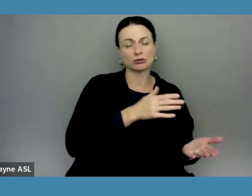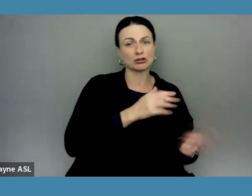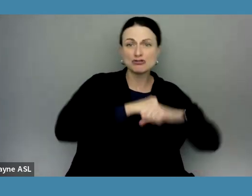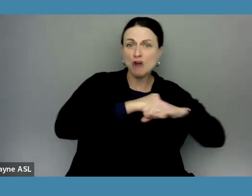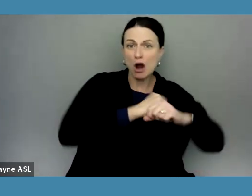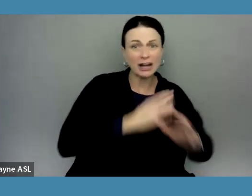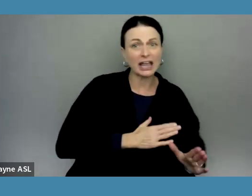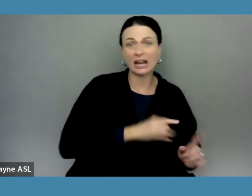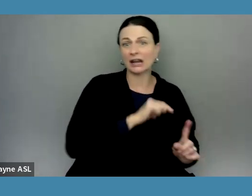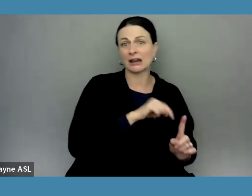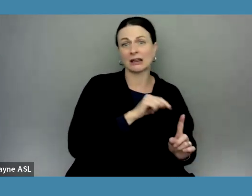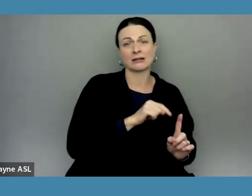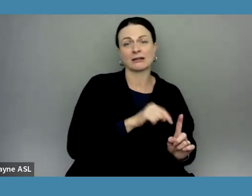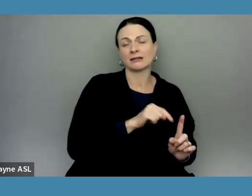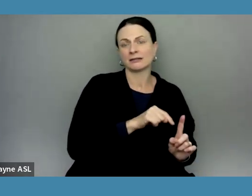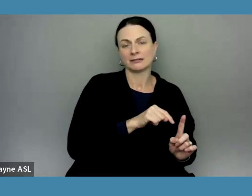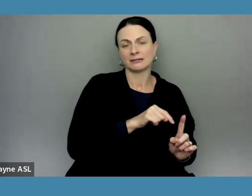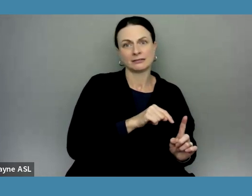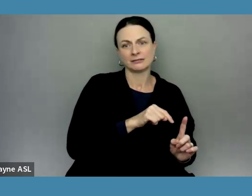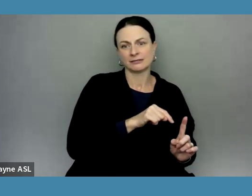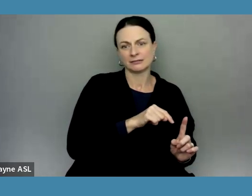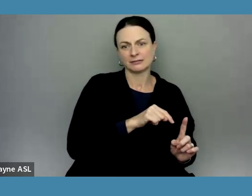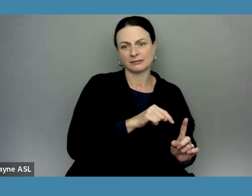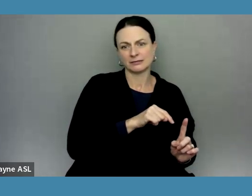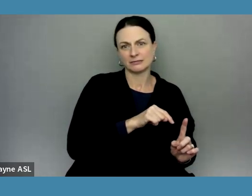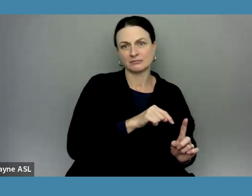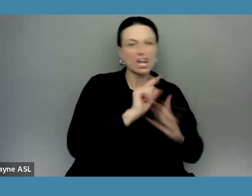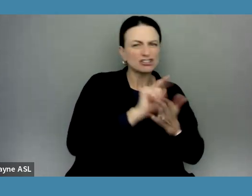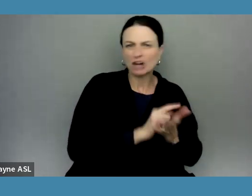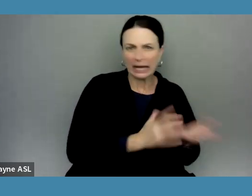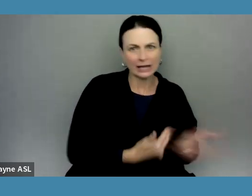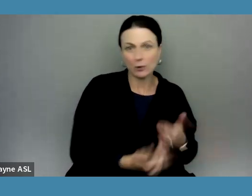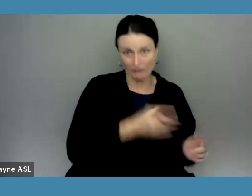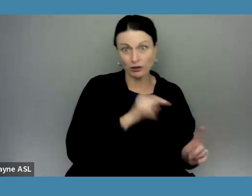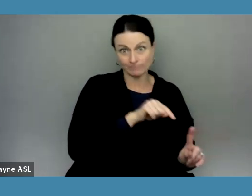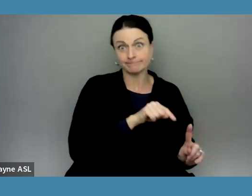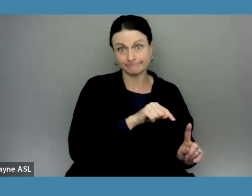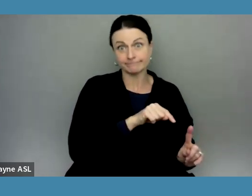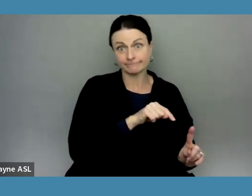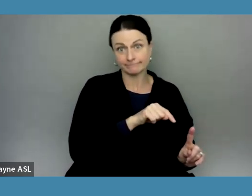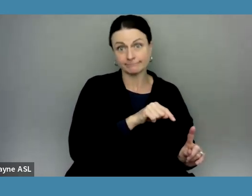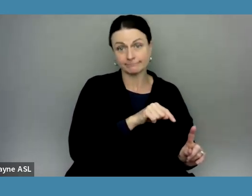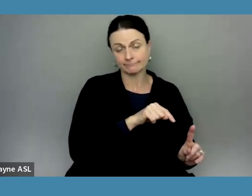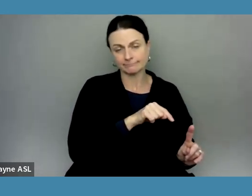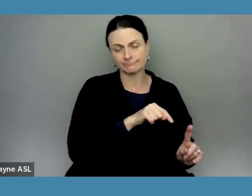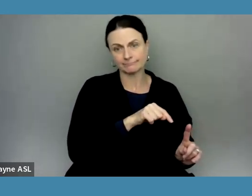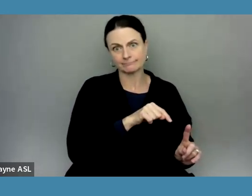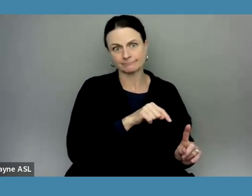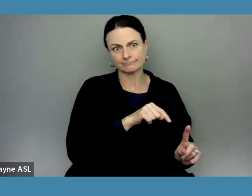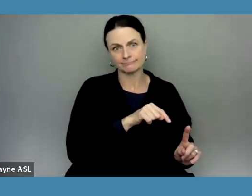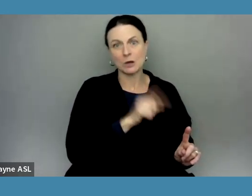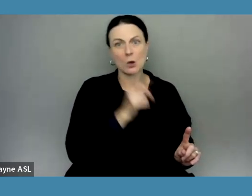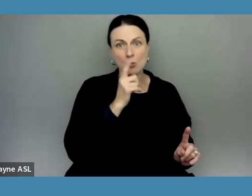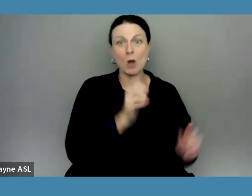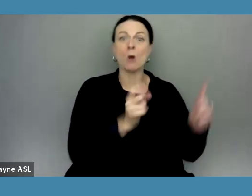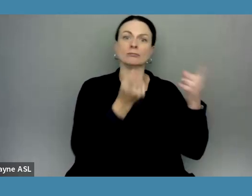a attorney, that's the, they will be present with the petitioner,